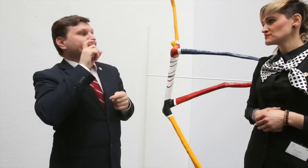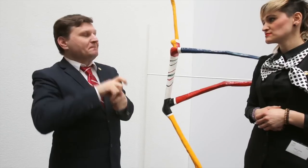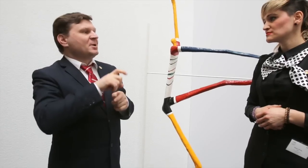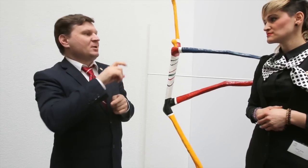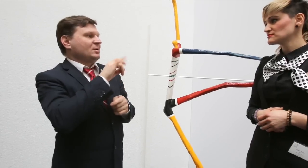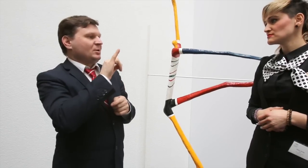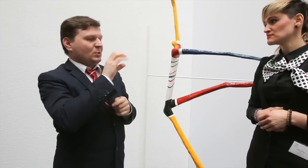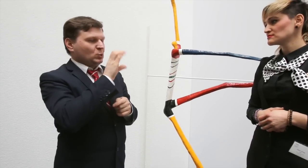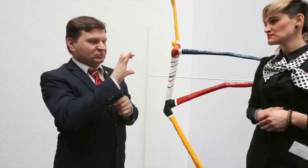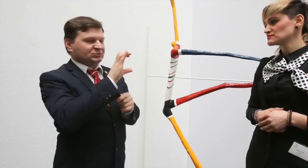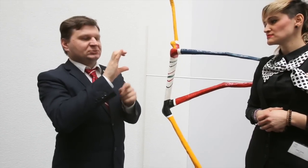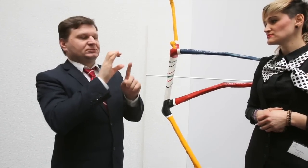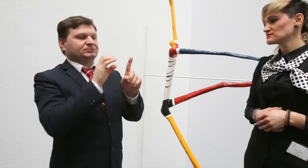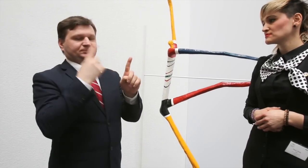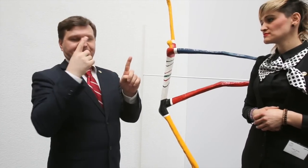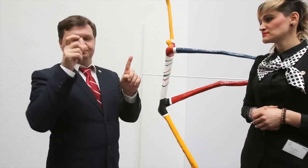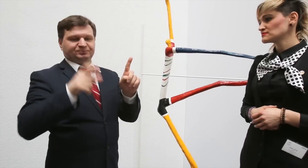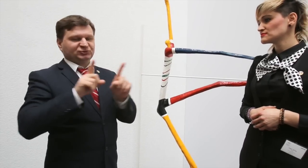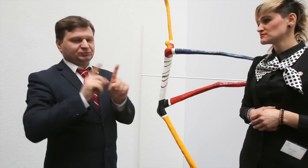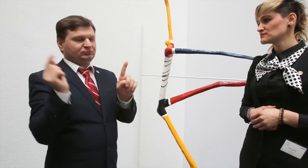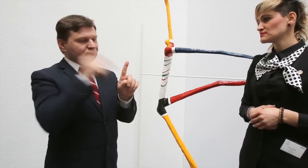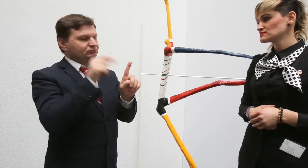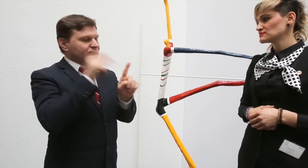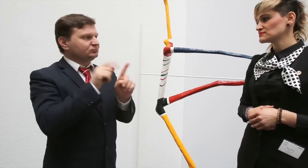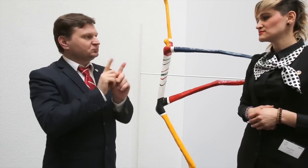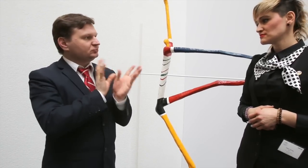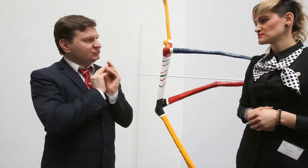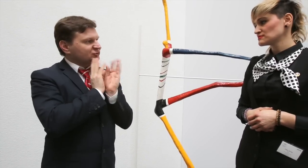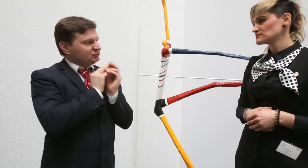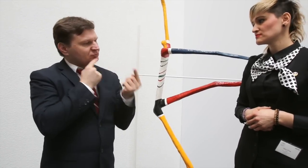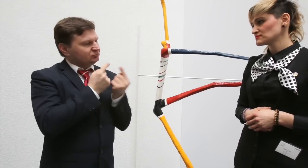that meets with IOC frequently to discuss what can be done for ICSD.